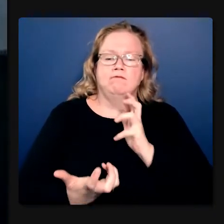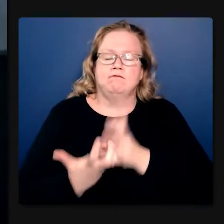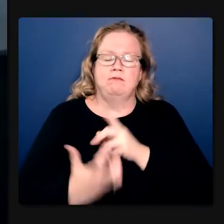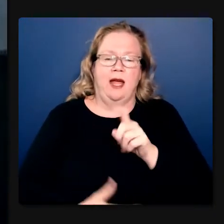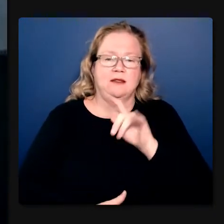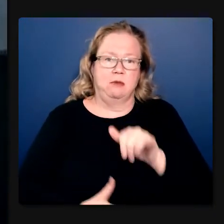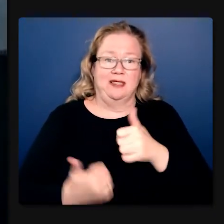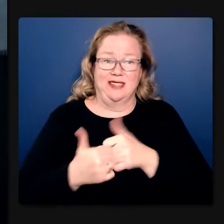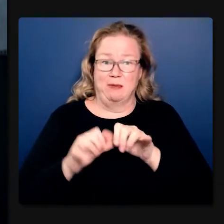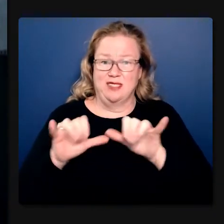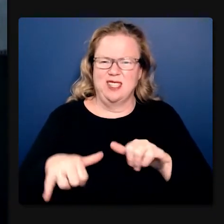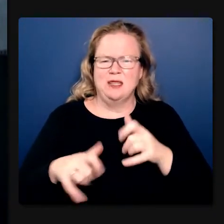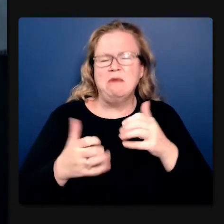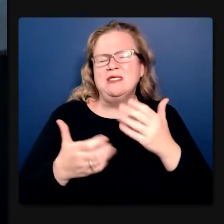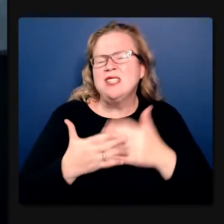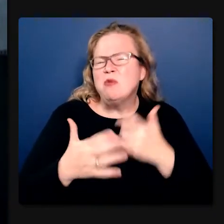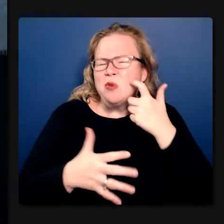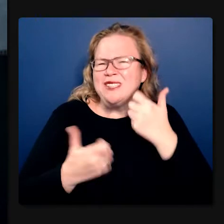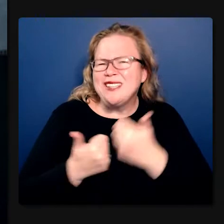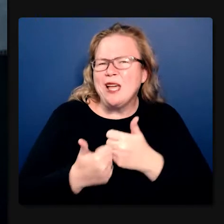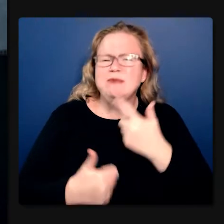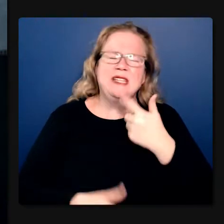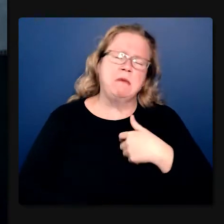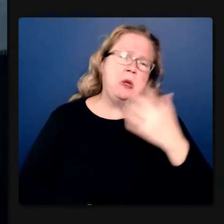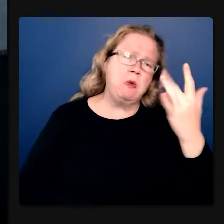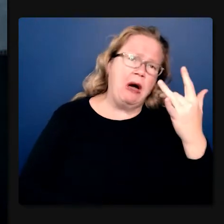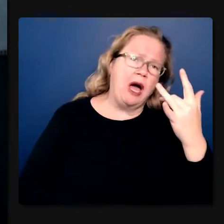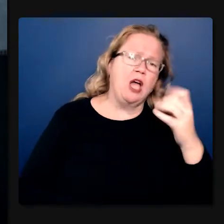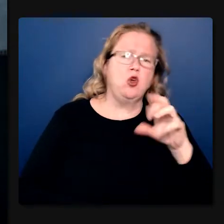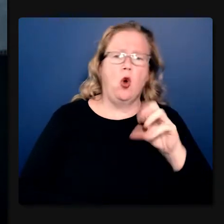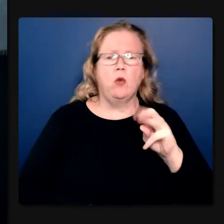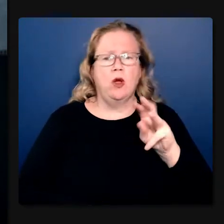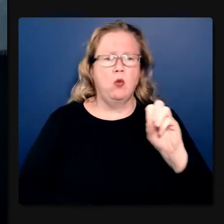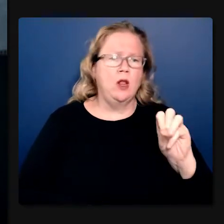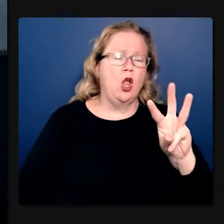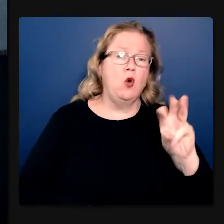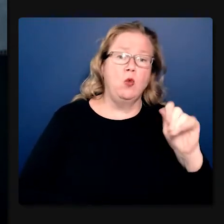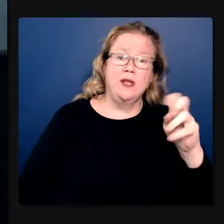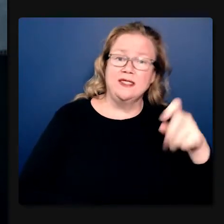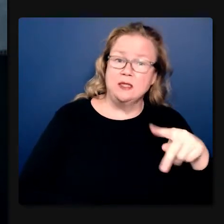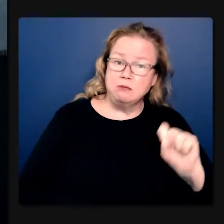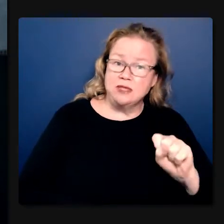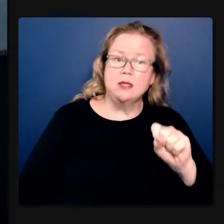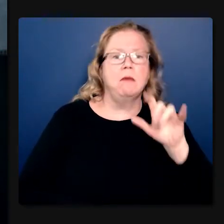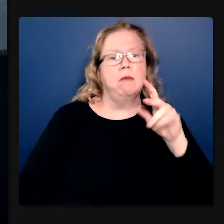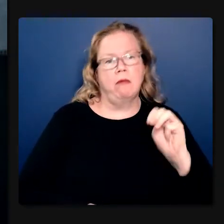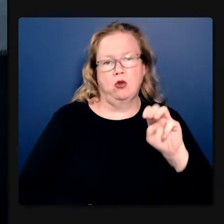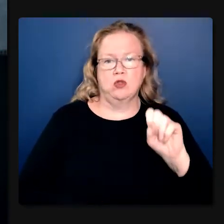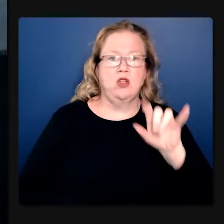Games that we have published recently are Tell Me Why, Ori and the Will of the Wisps and Microsoft Flight Simulator.